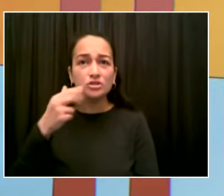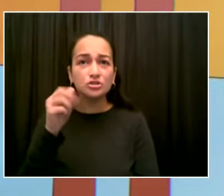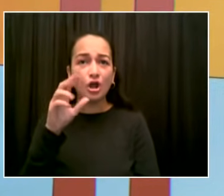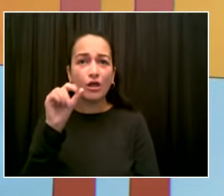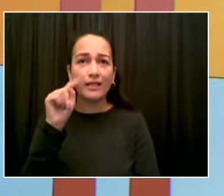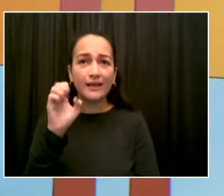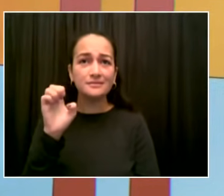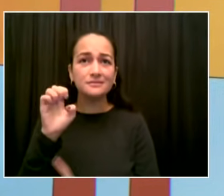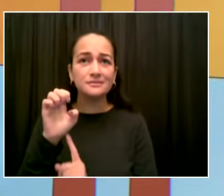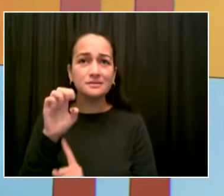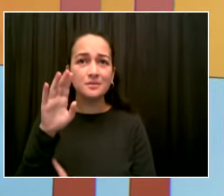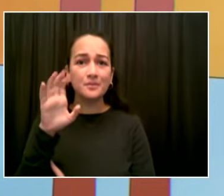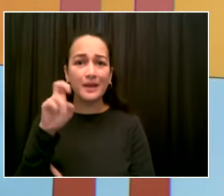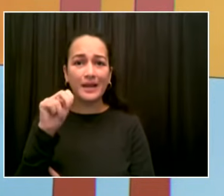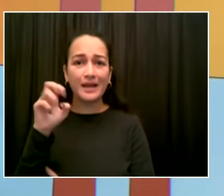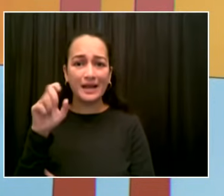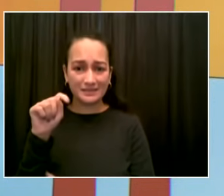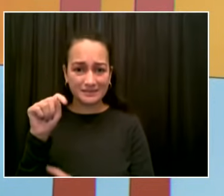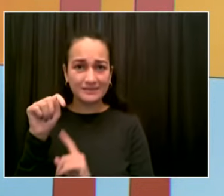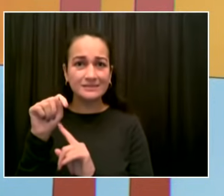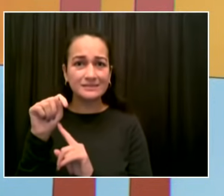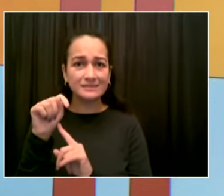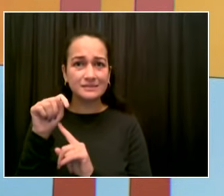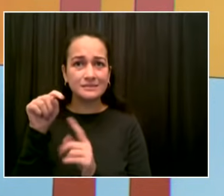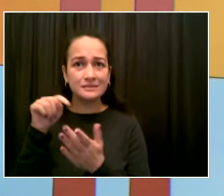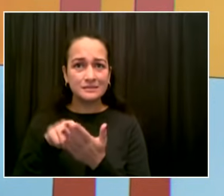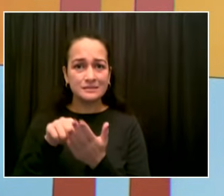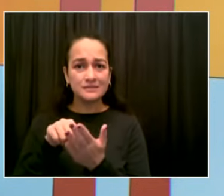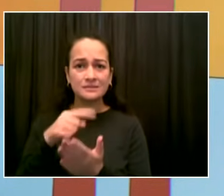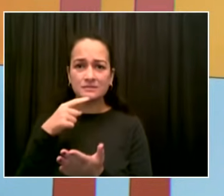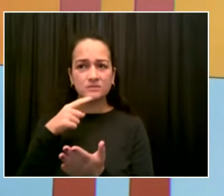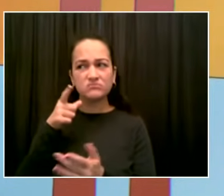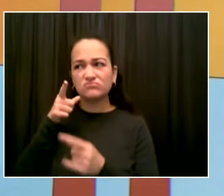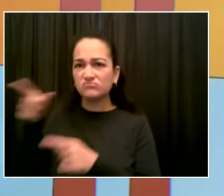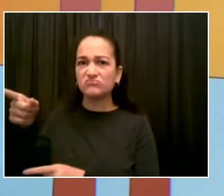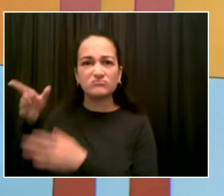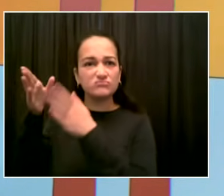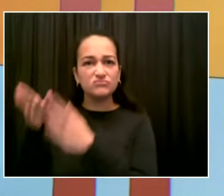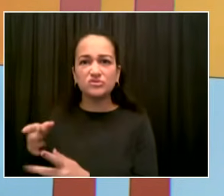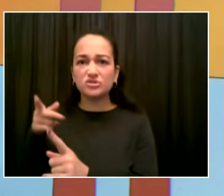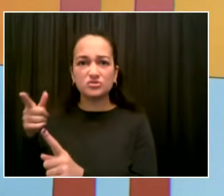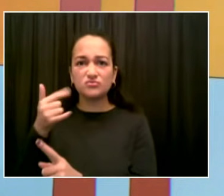AFTER THE CRDEIBILITY OF CHARLOTTE BENNETT, YOU